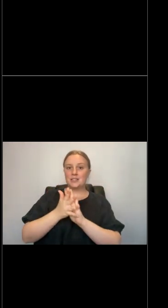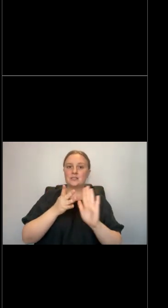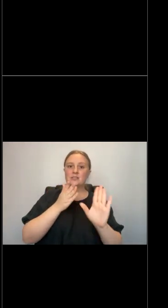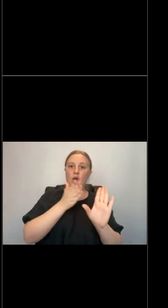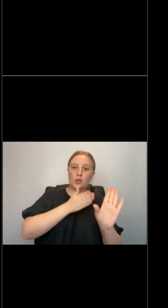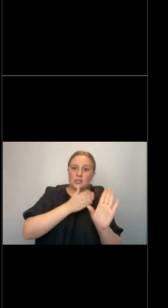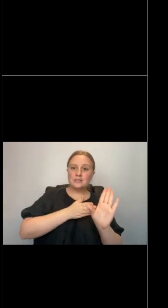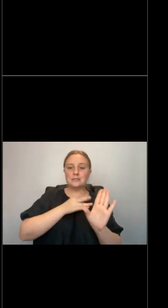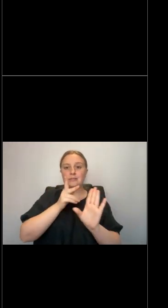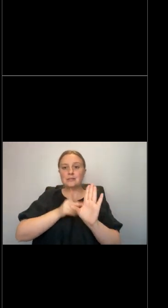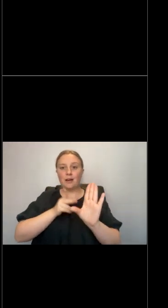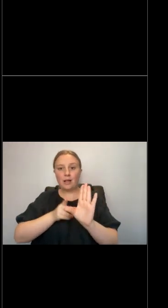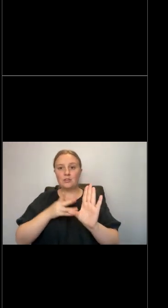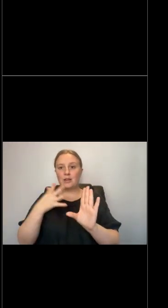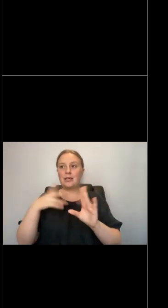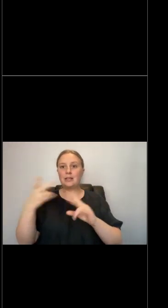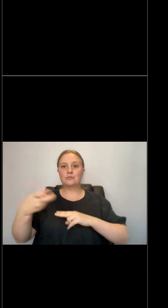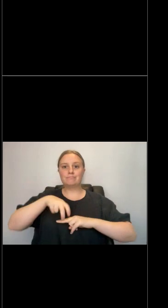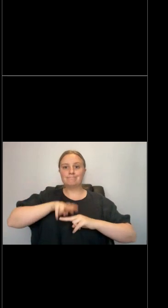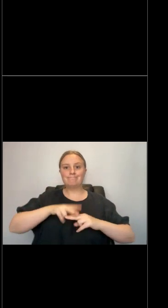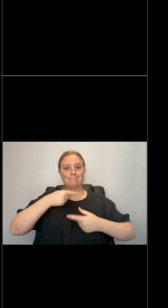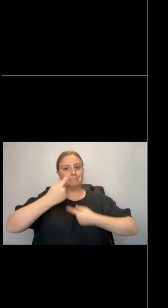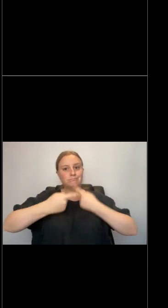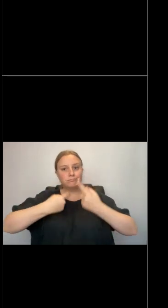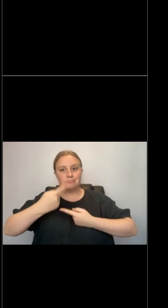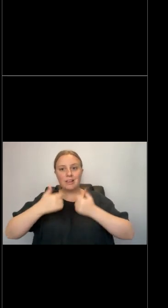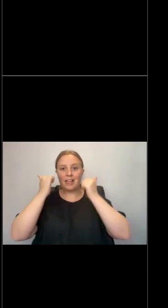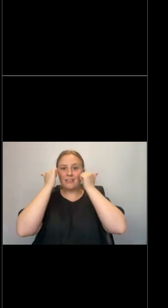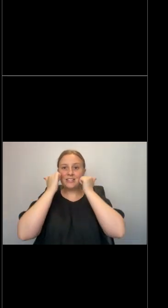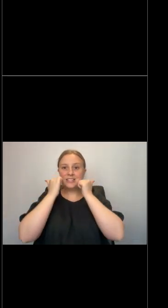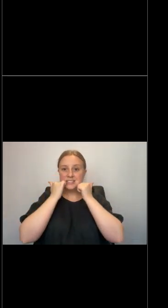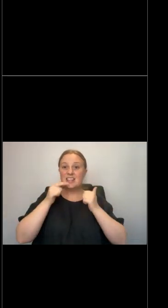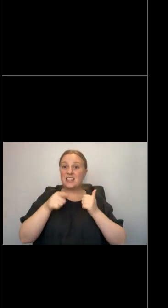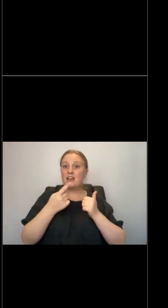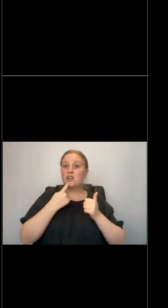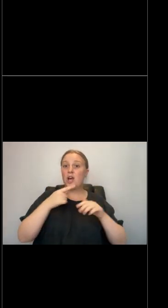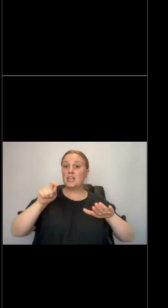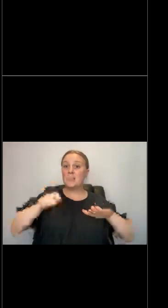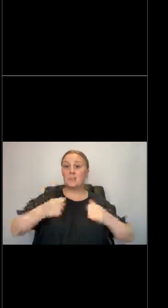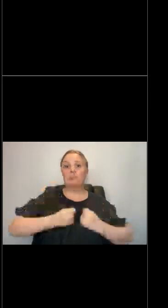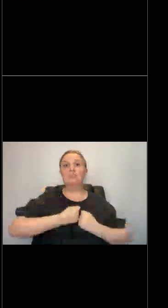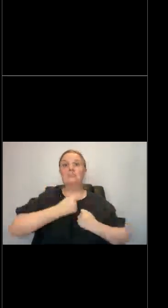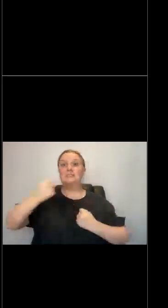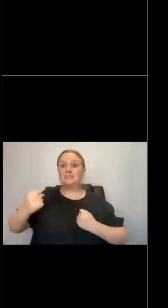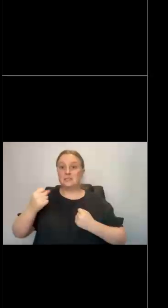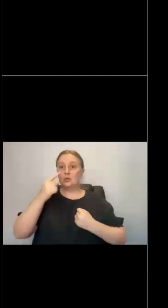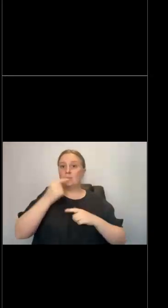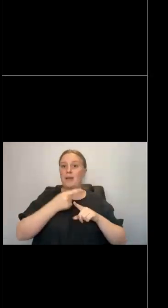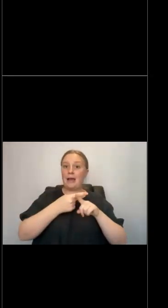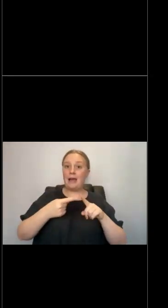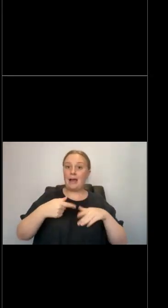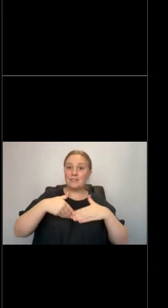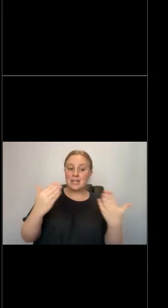or it can be half a day, or they can last for multiple days. If a hearing is not contested and the parties agree on the finding,